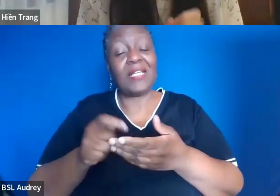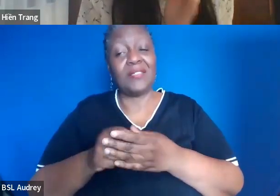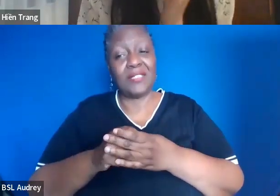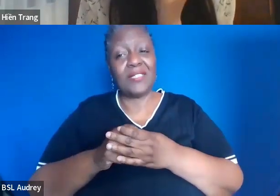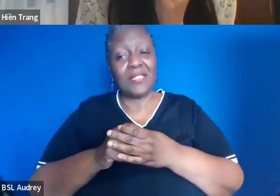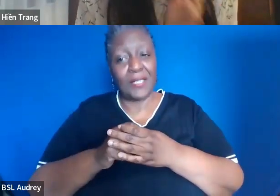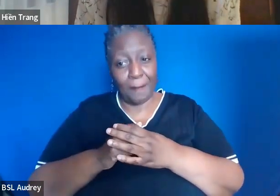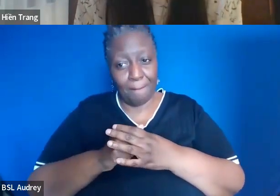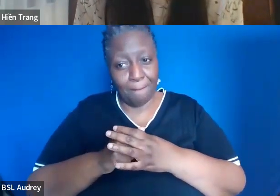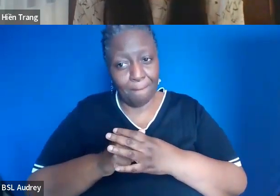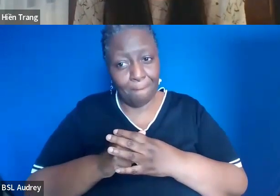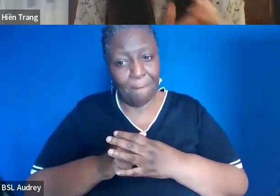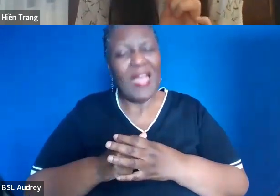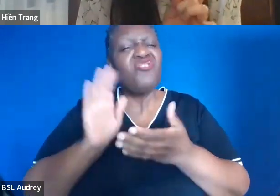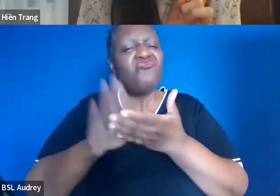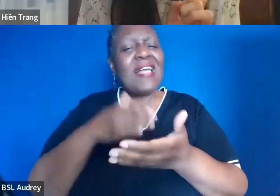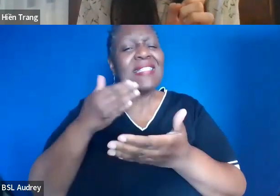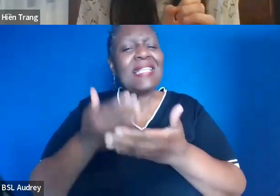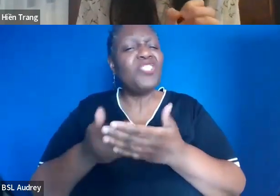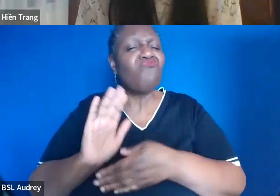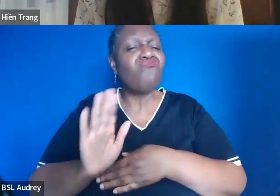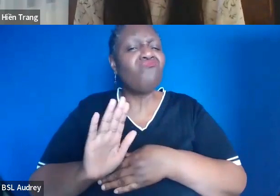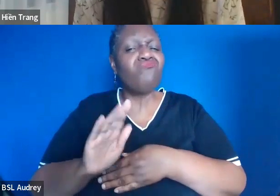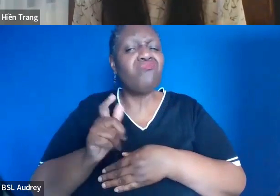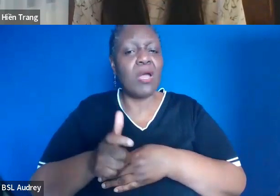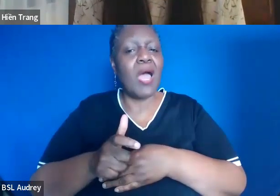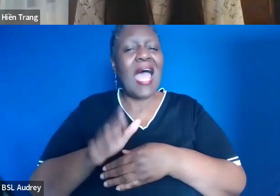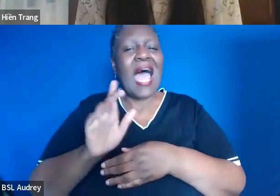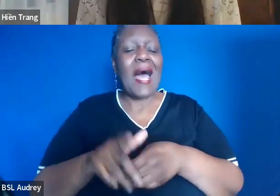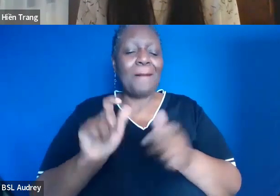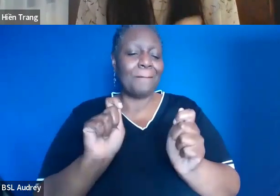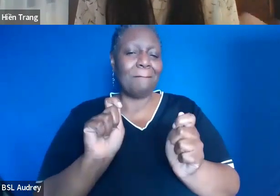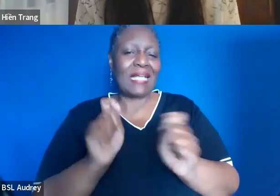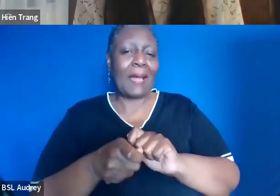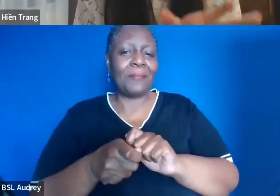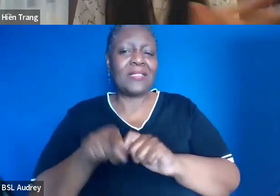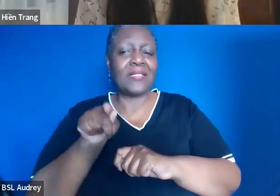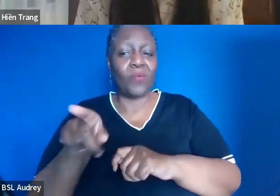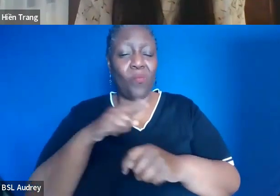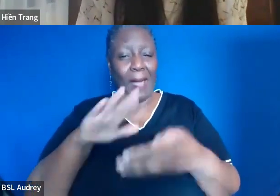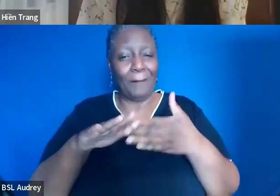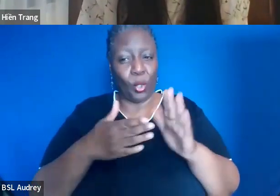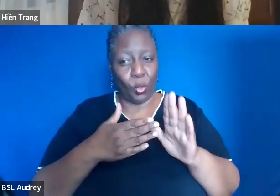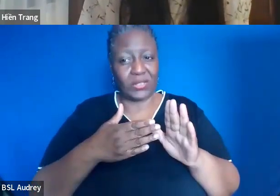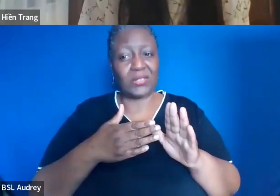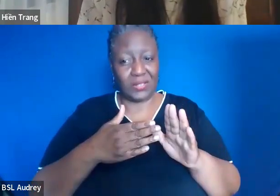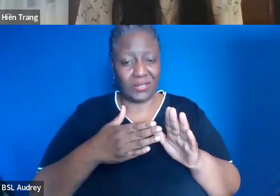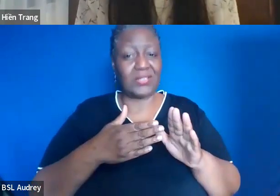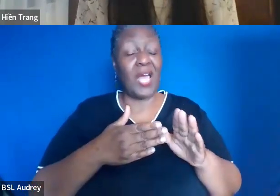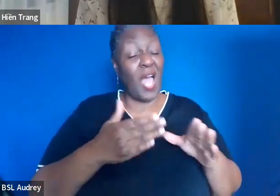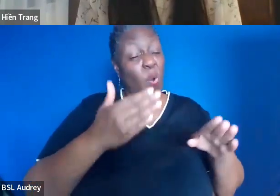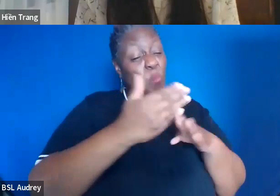I I wouldn't say translation but I was adaptation because something that worked in Vietnamese uh